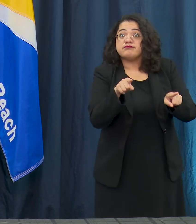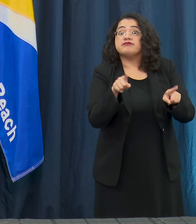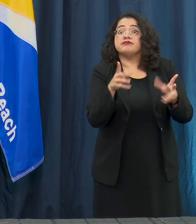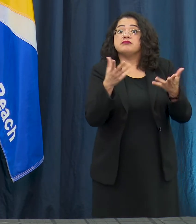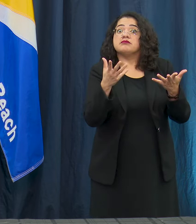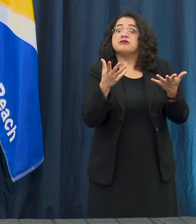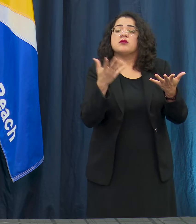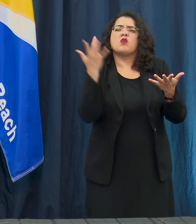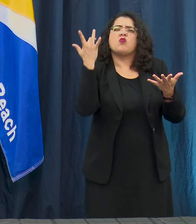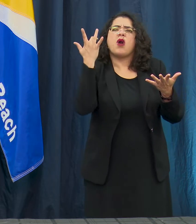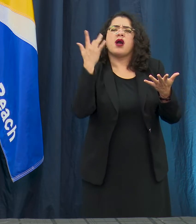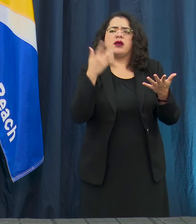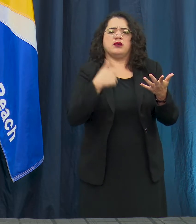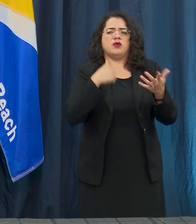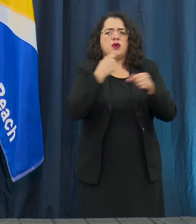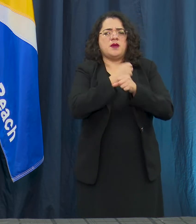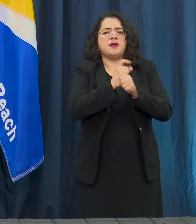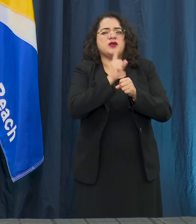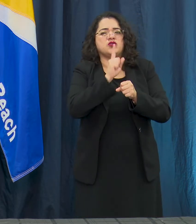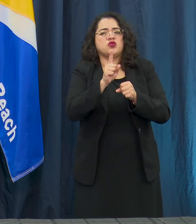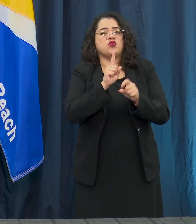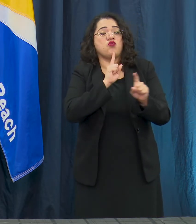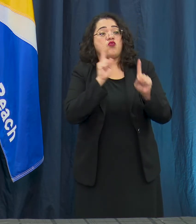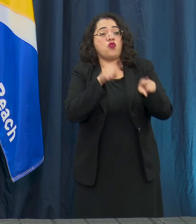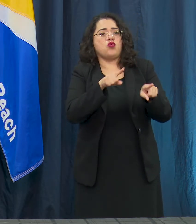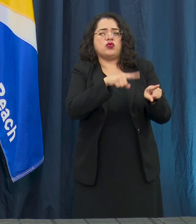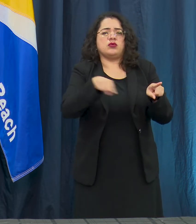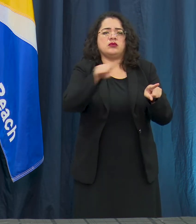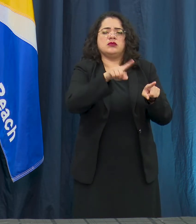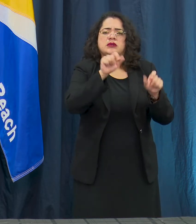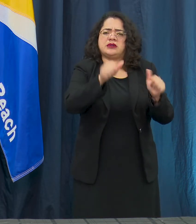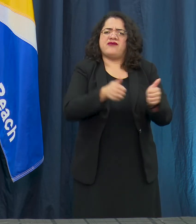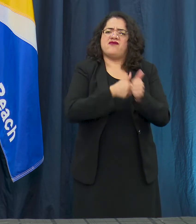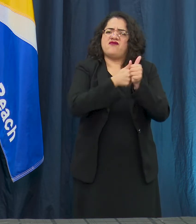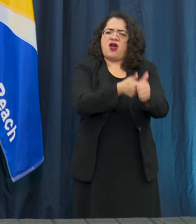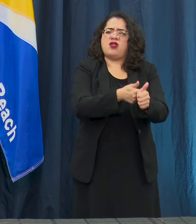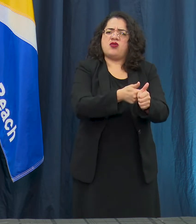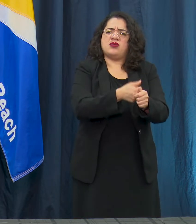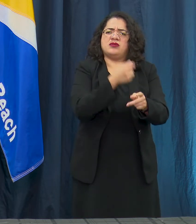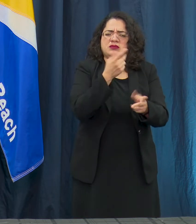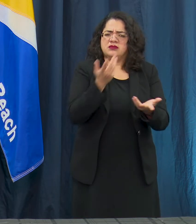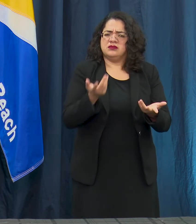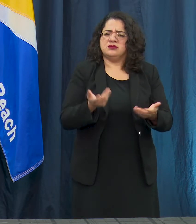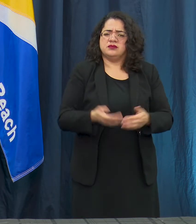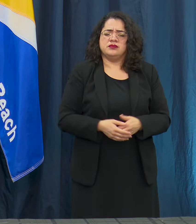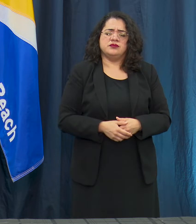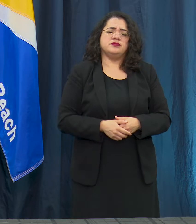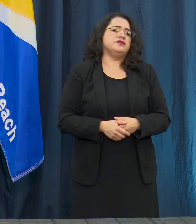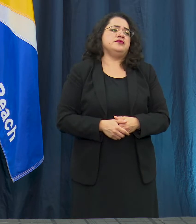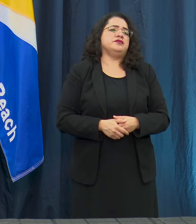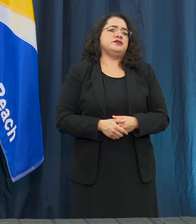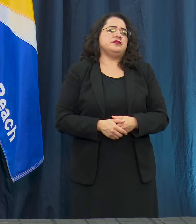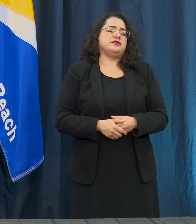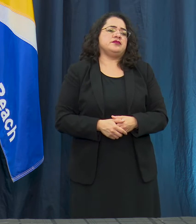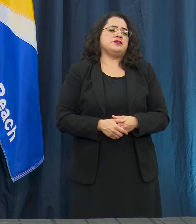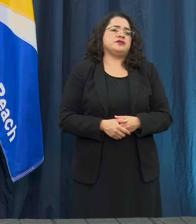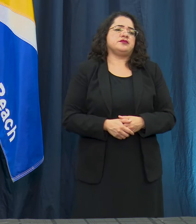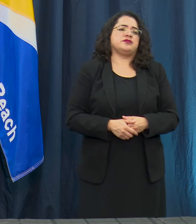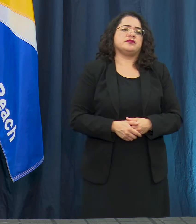followed. Next up we have Valerie from the Post.